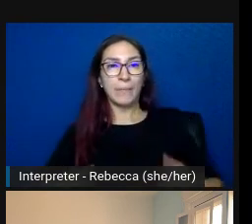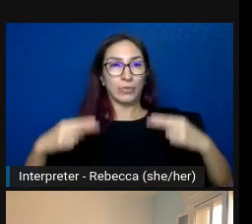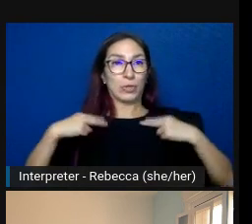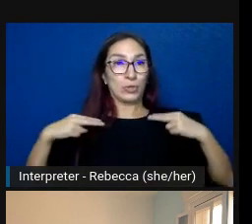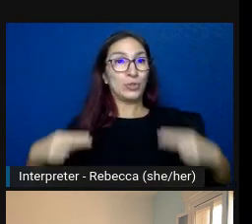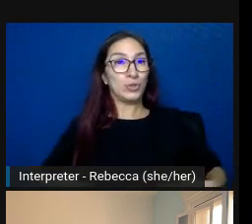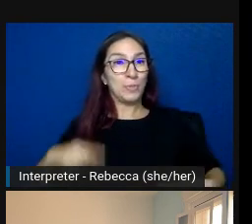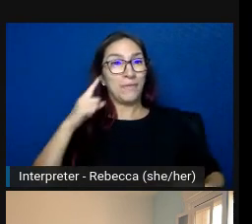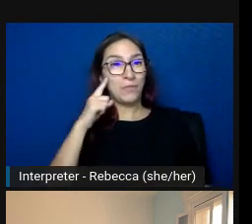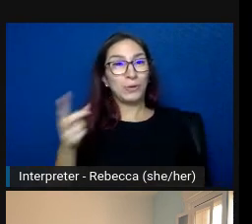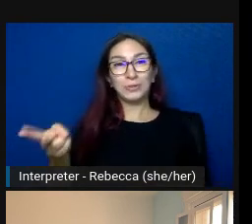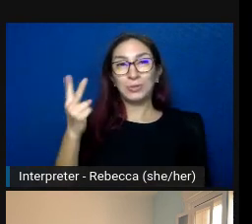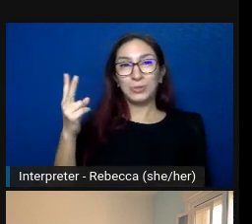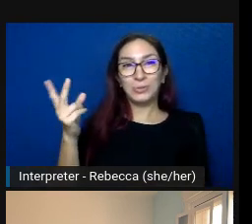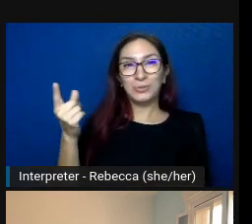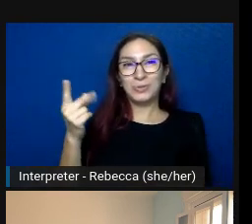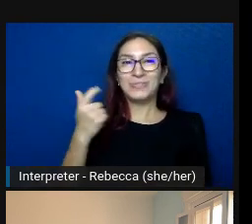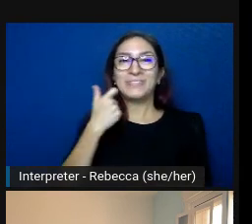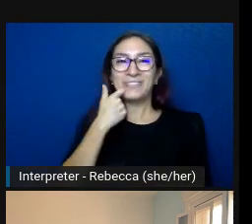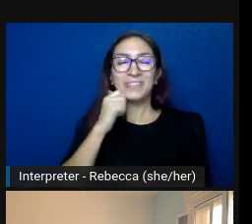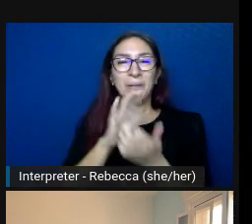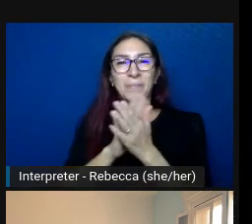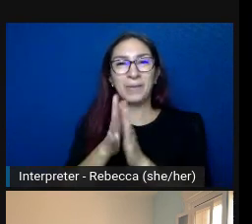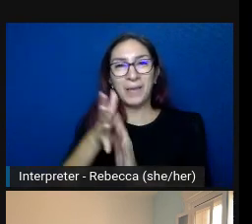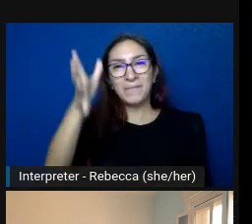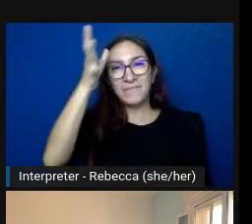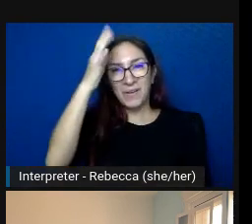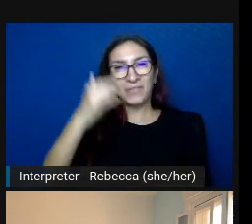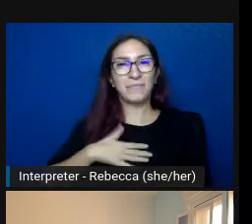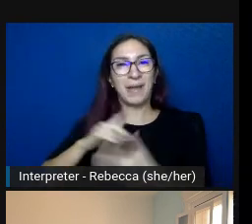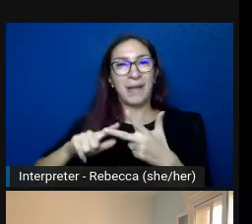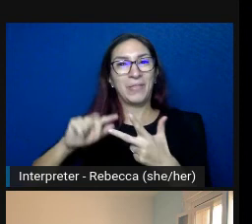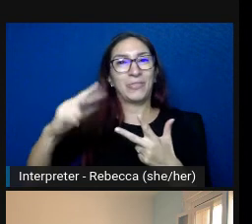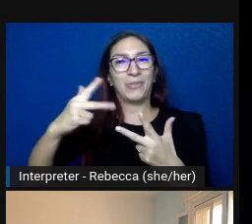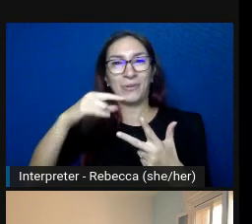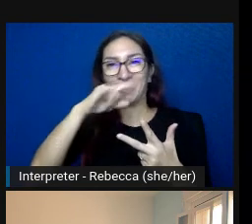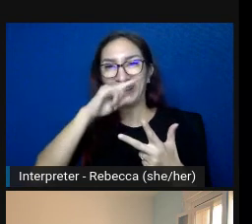and I just became father of my third kid, and also I like running.